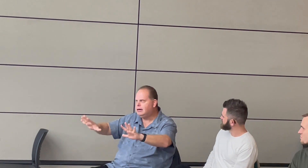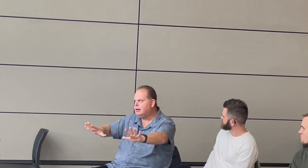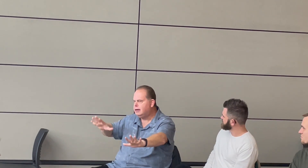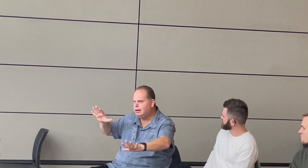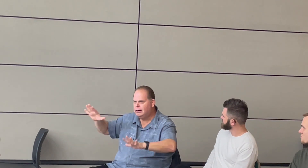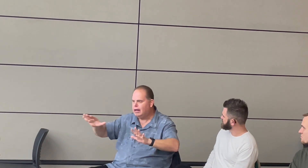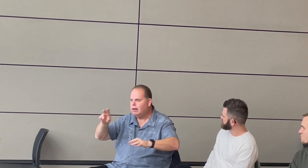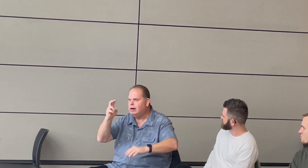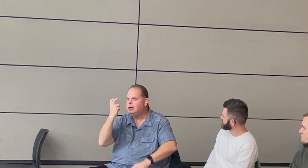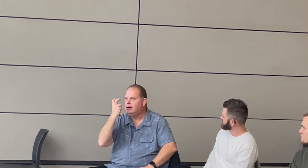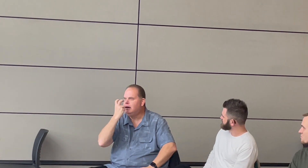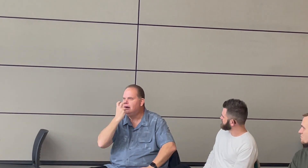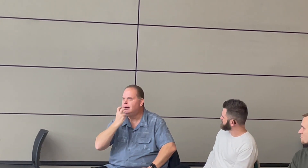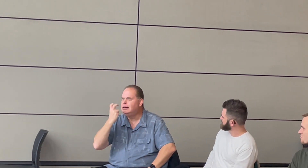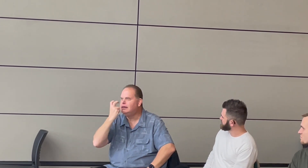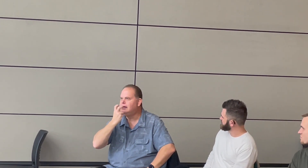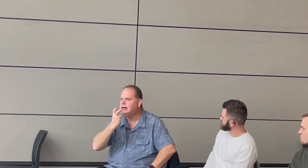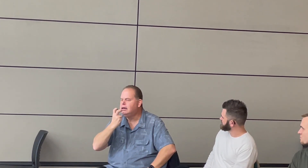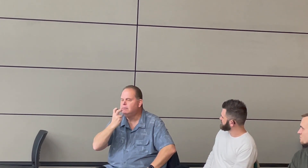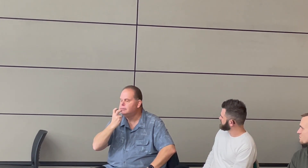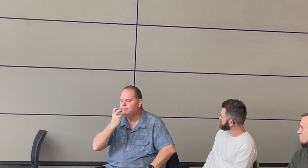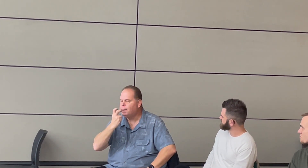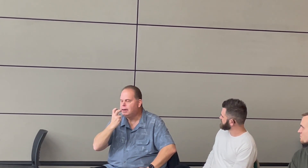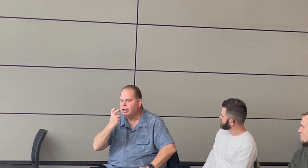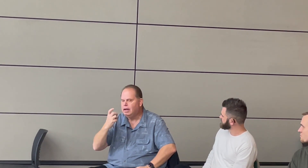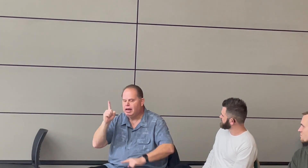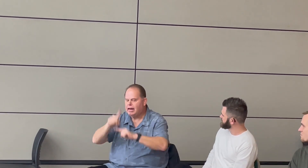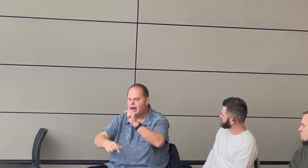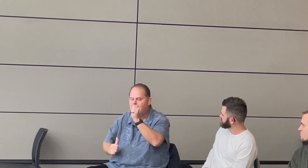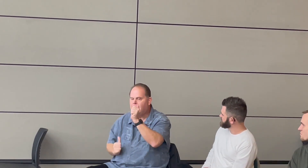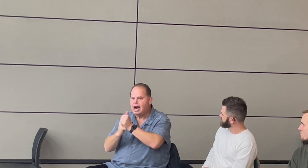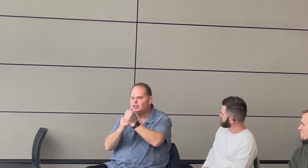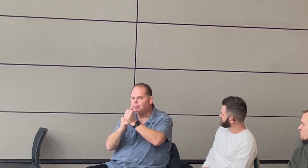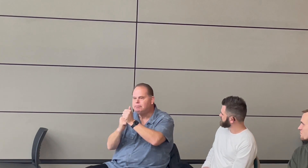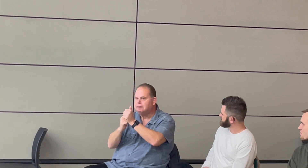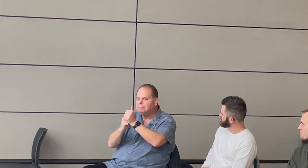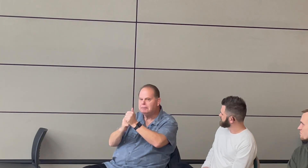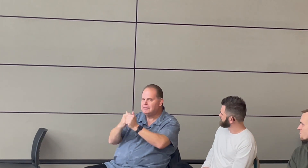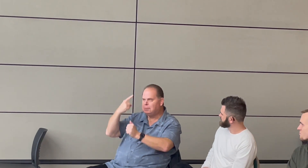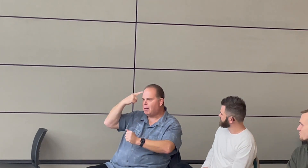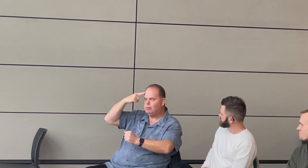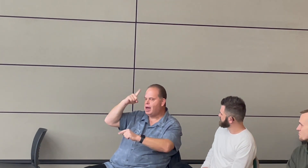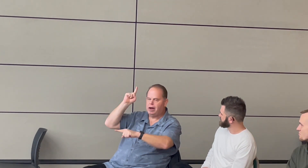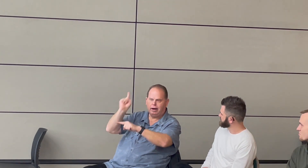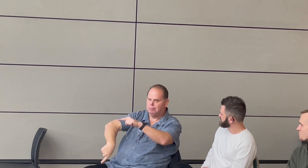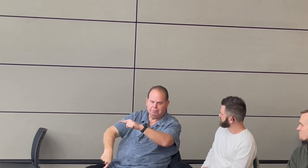it took me a lot more to process the world around me and speech I couldn't keep up with it anymore